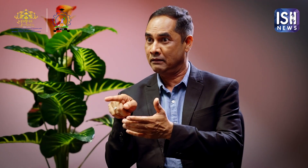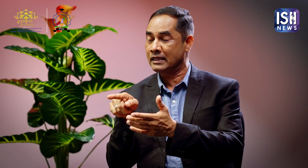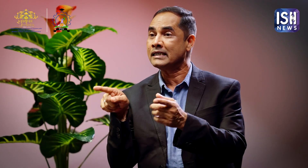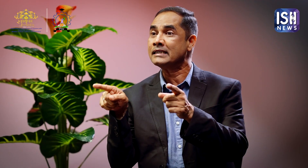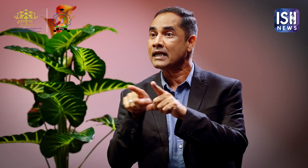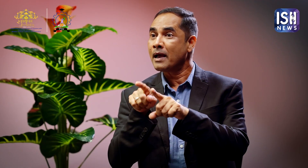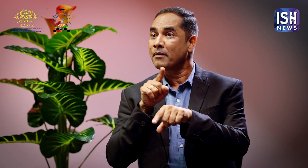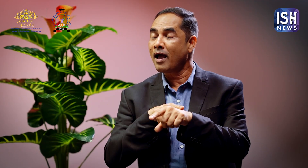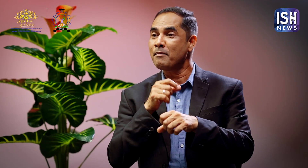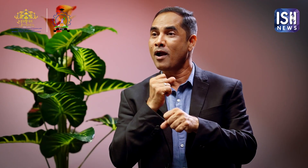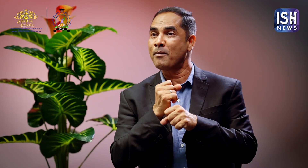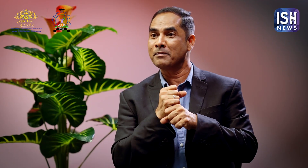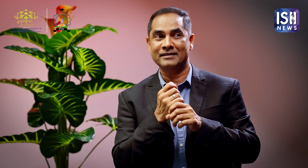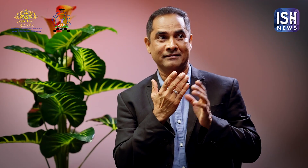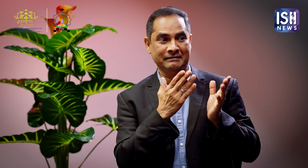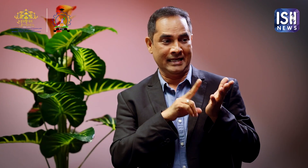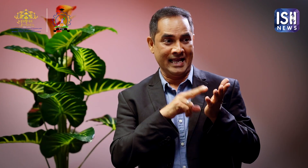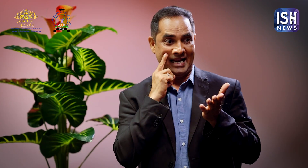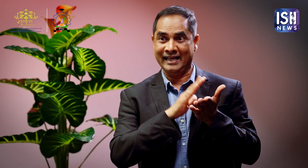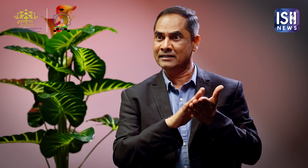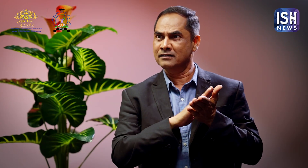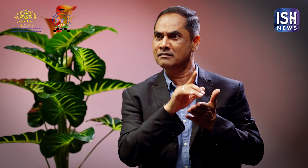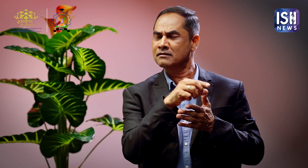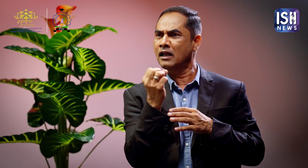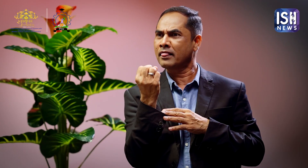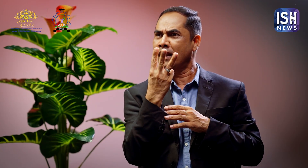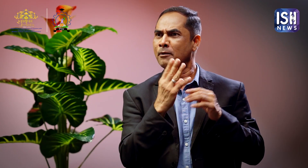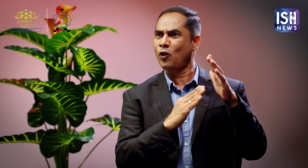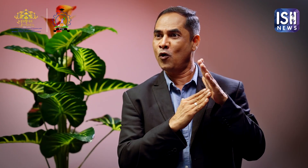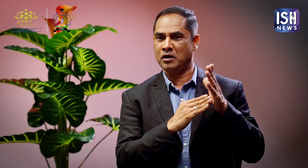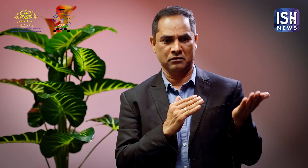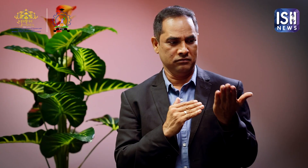At the same time, I received an offer from AYJNIHH for a three-month contract.